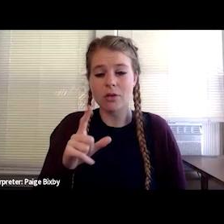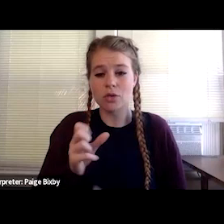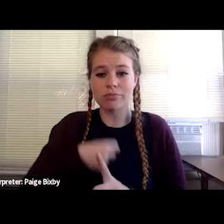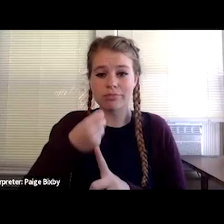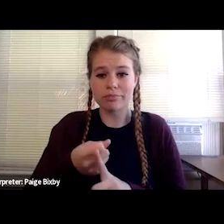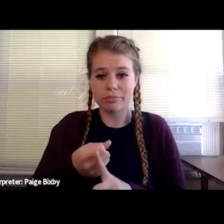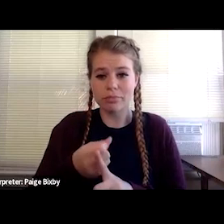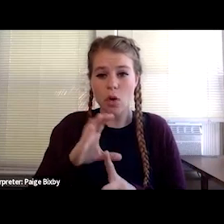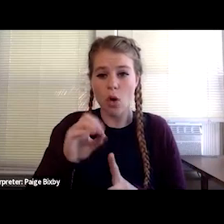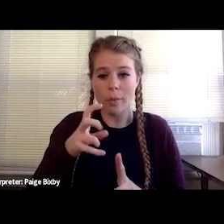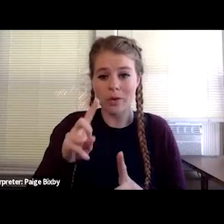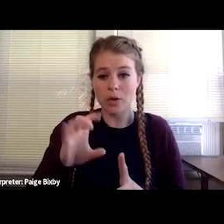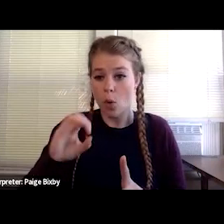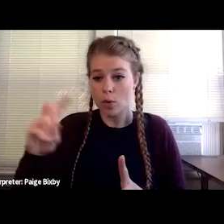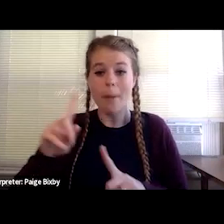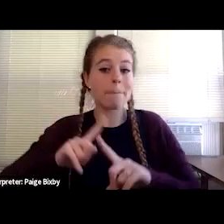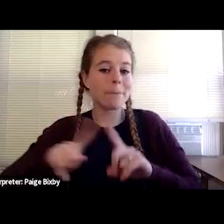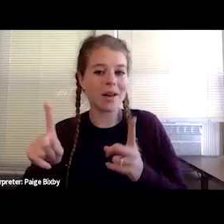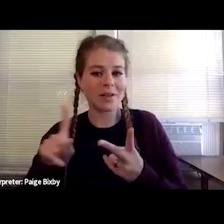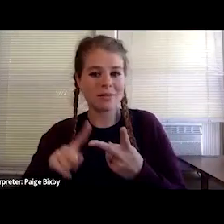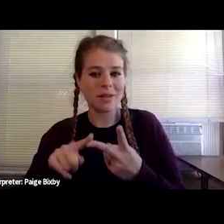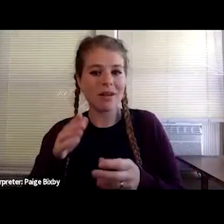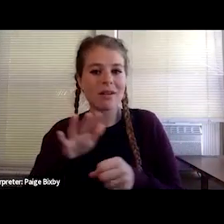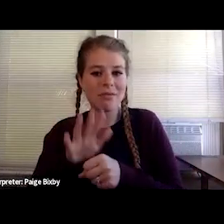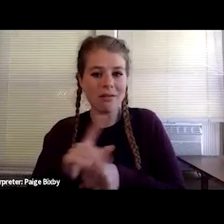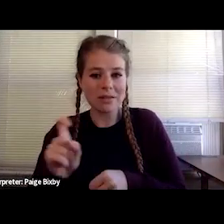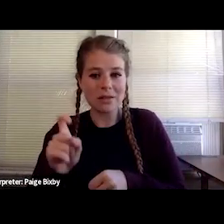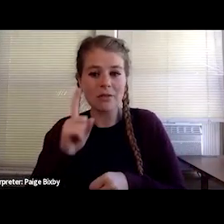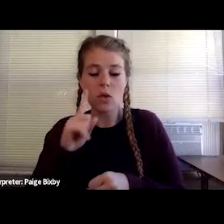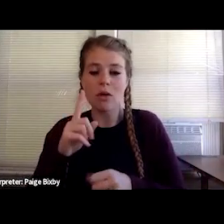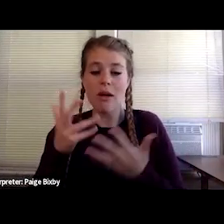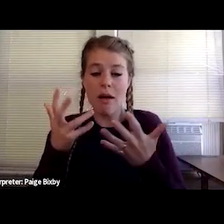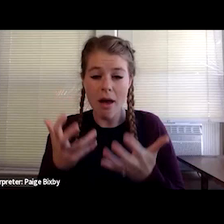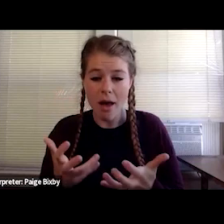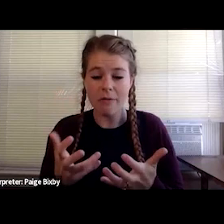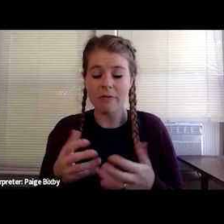But it's enough xylazine to heavily sedate them for hours. Next slide please.